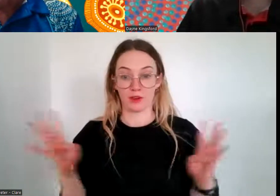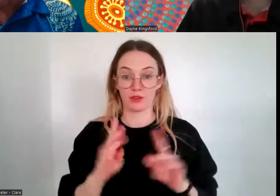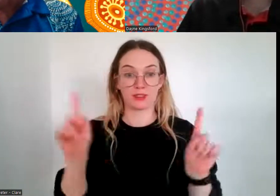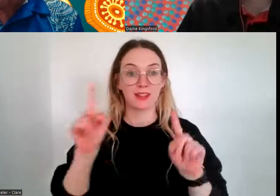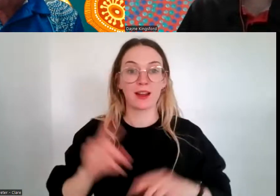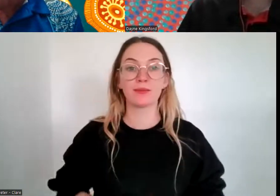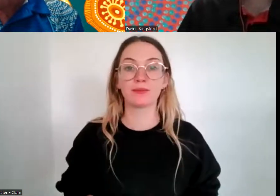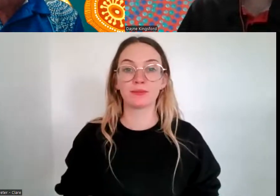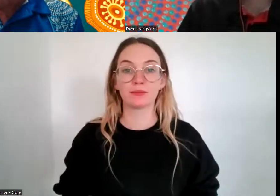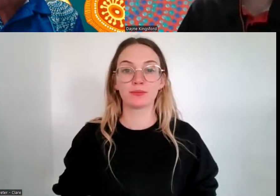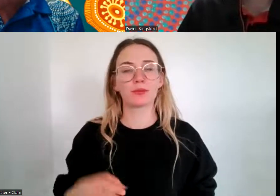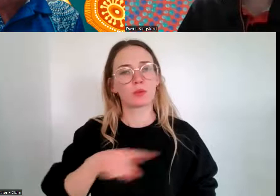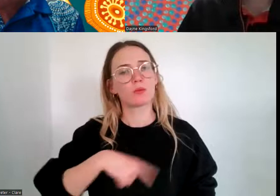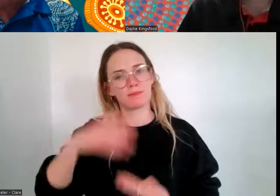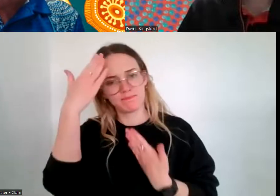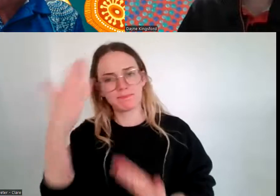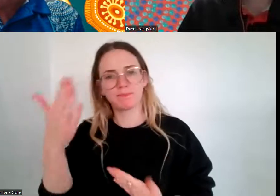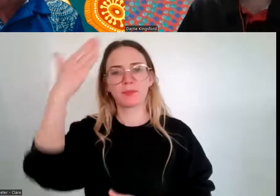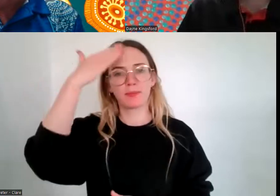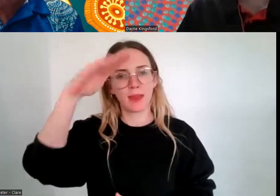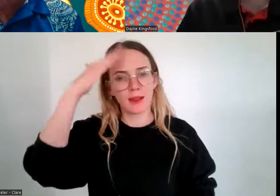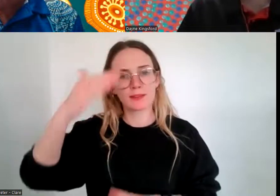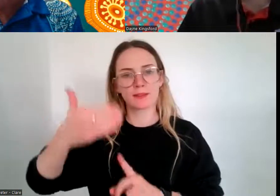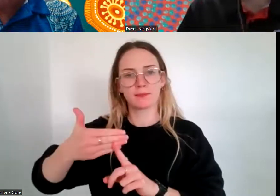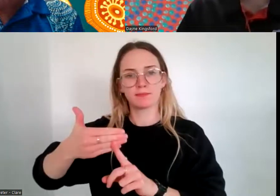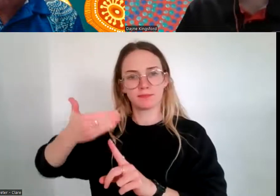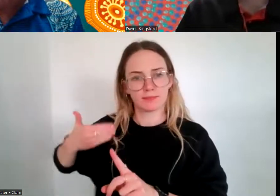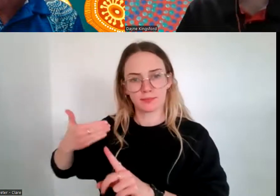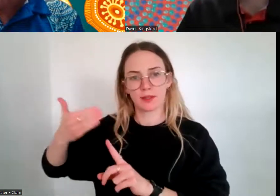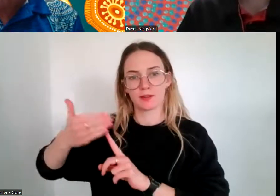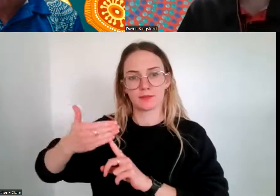We pay our respects to their Elders, laws, customs and creation spirits